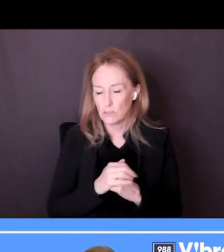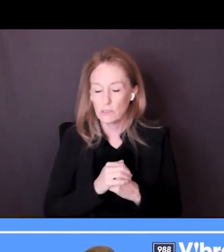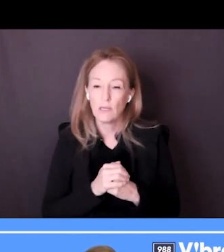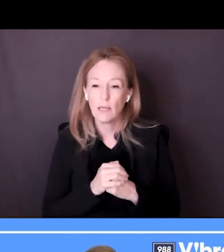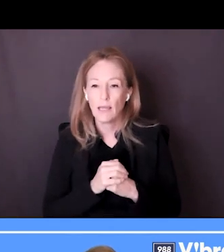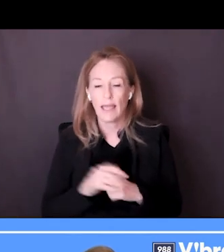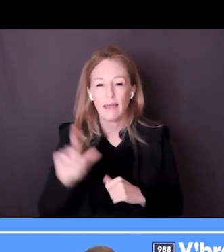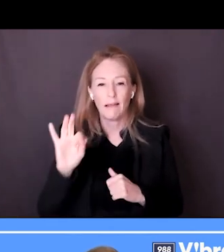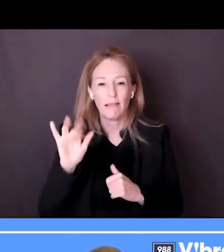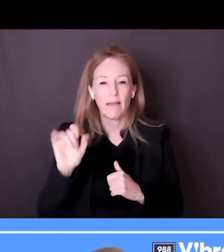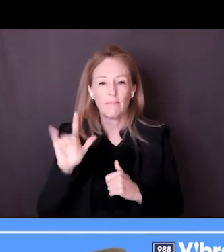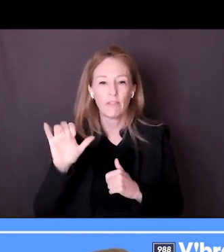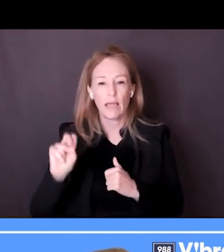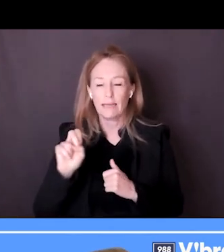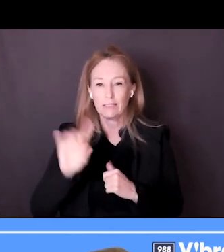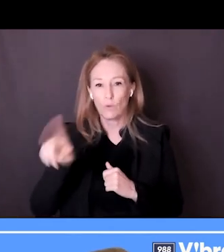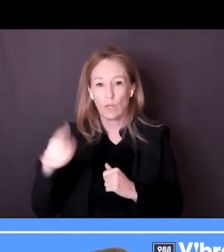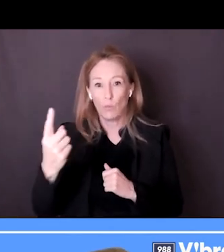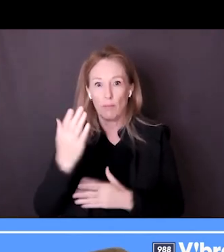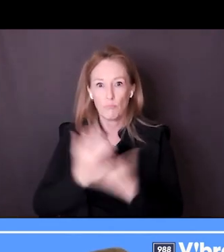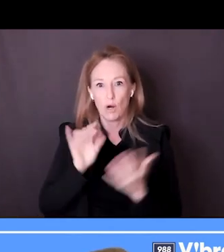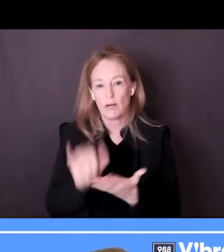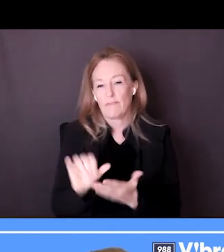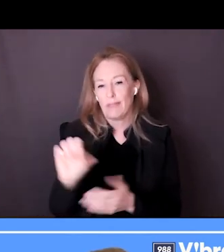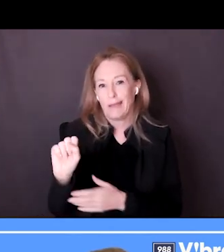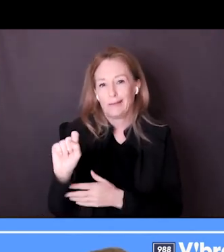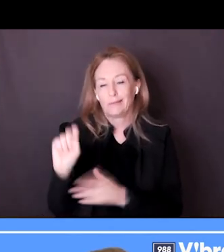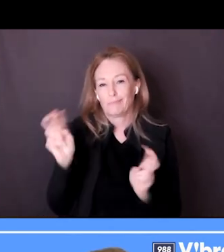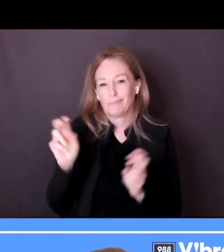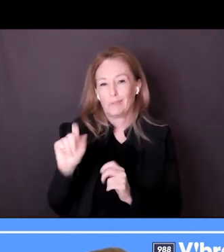IS THERE DATA THAT YOU ARE AWARE OF FOR INVOLUNTARY HOSPITALIZATIONS